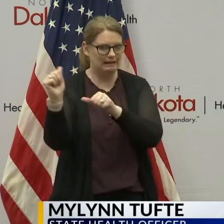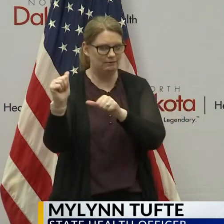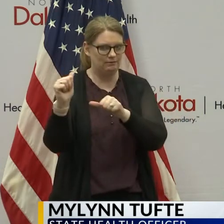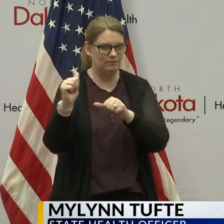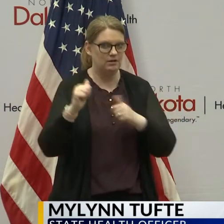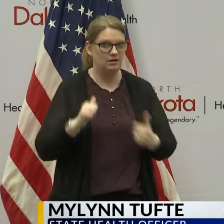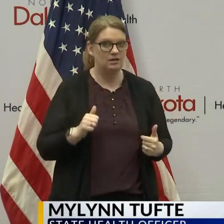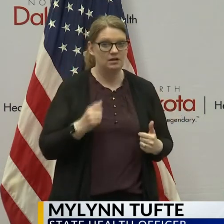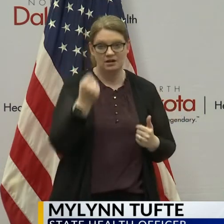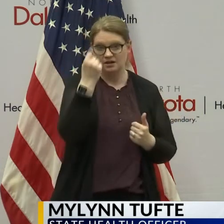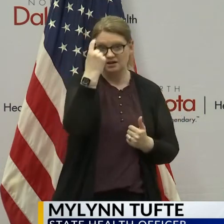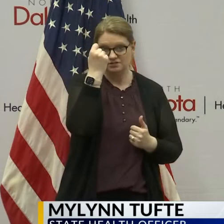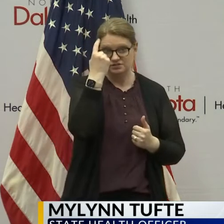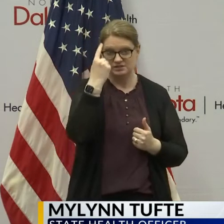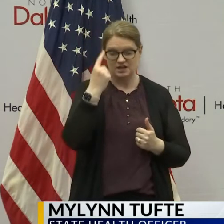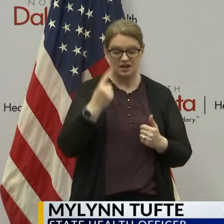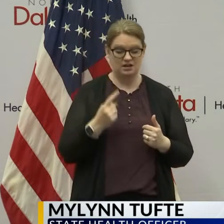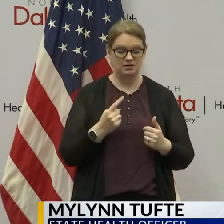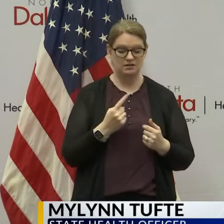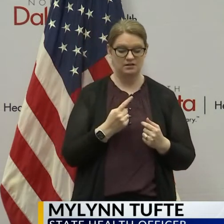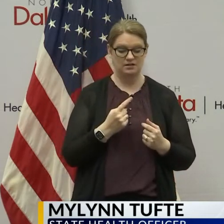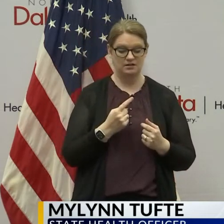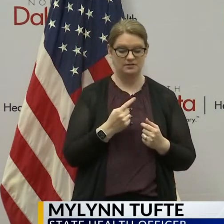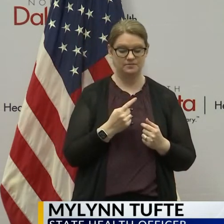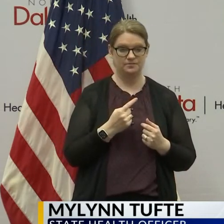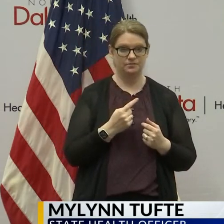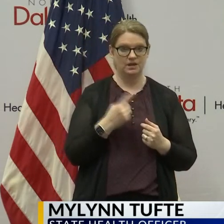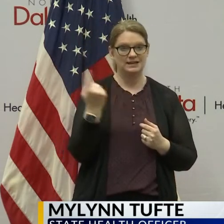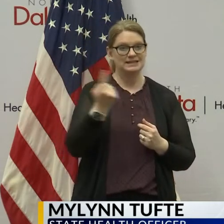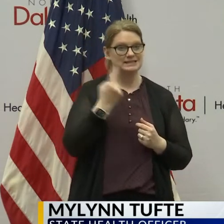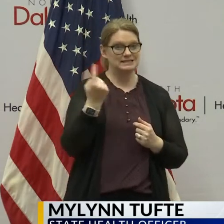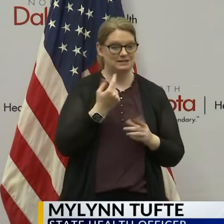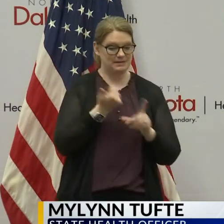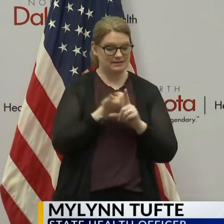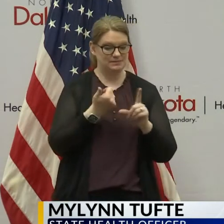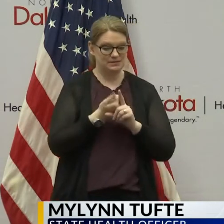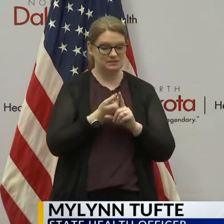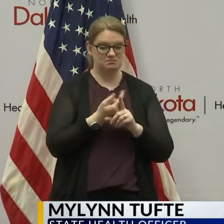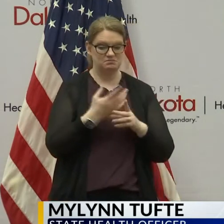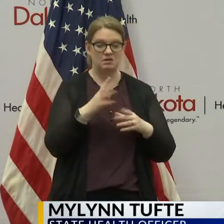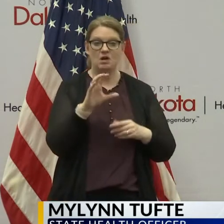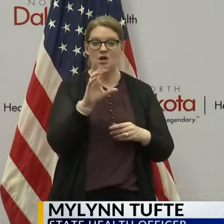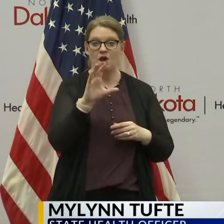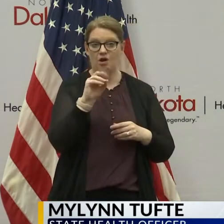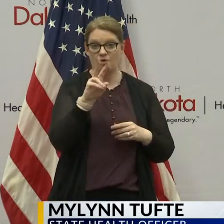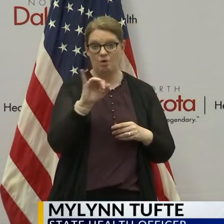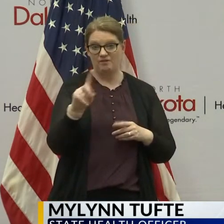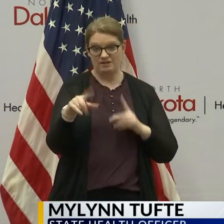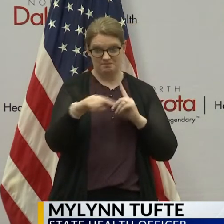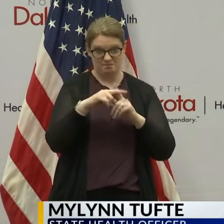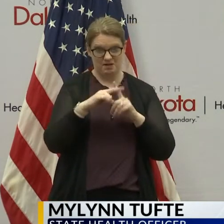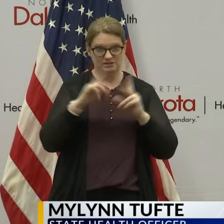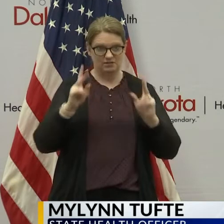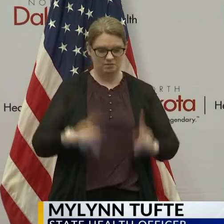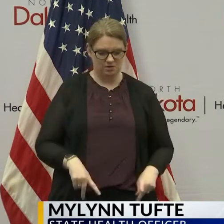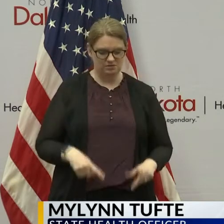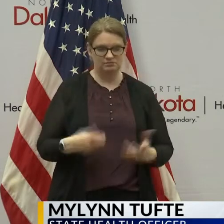UNTIL THERE ARE NO NEW PATIENTS. IF THERE ARE NO SYMPTOMS THAT SHOW UP AFTER 14 DAYS FROM THE LAST EXPOSURE AND THE CONTACT IS RELEASED FROM QUARANTINE. CASES COULD GROW EXPONENTIALLY